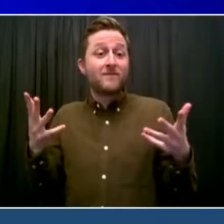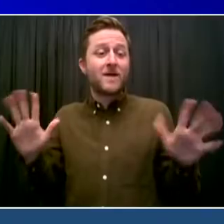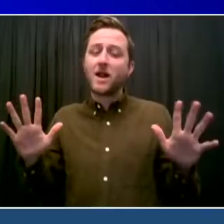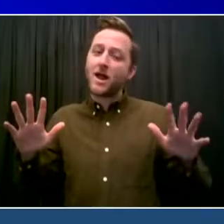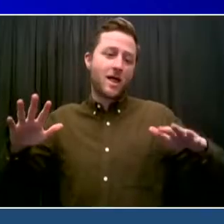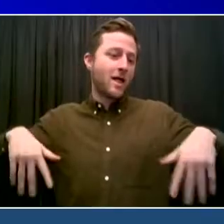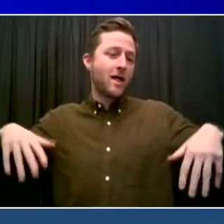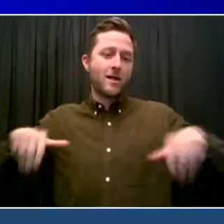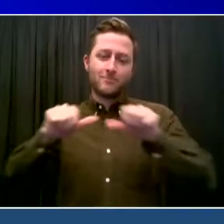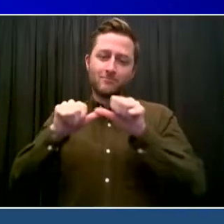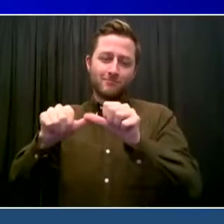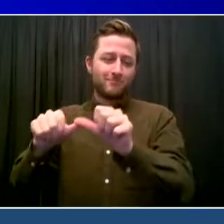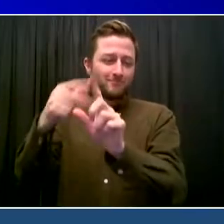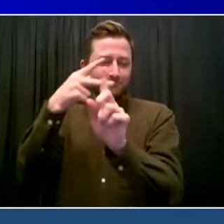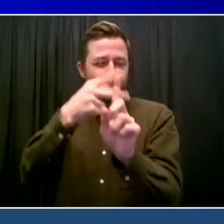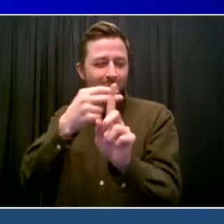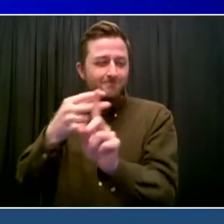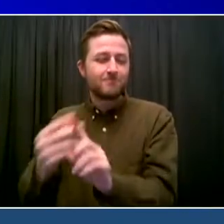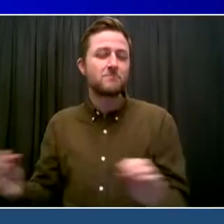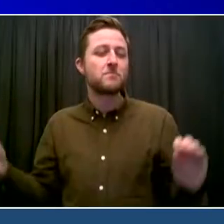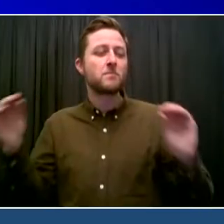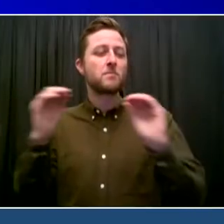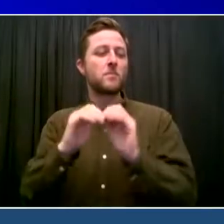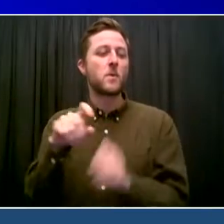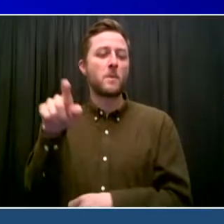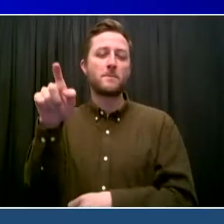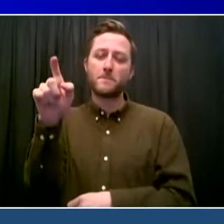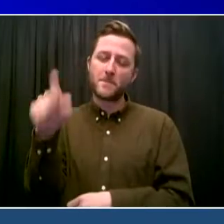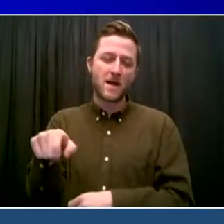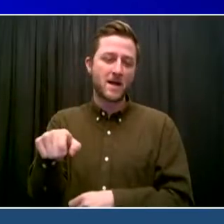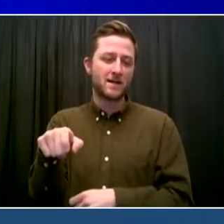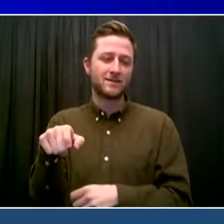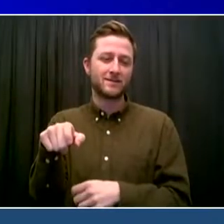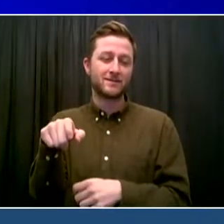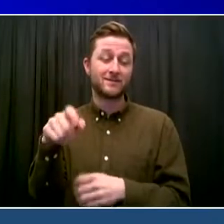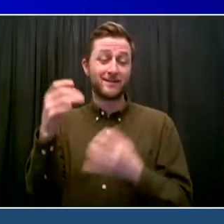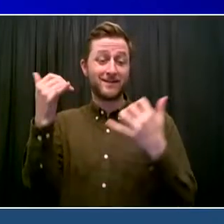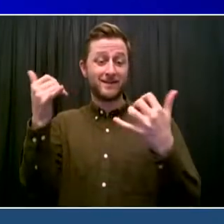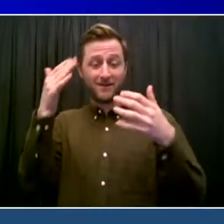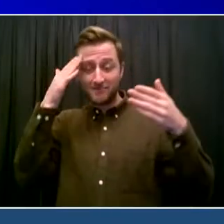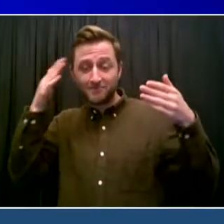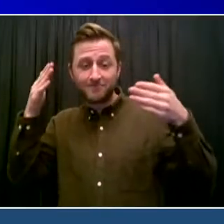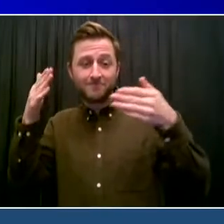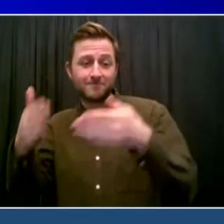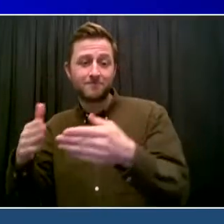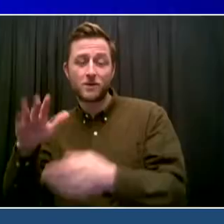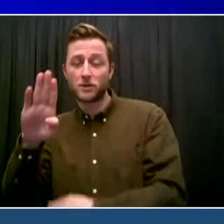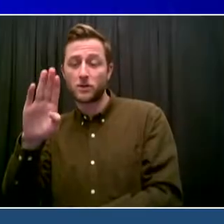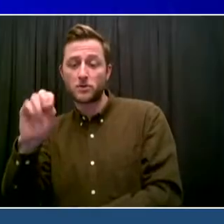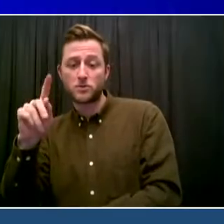COMMEND EVERY DAY NEW YOREKRS, BUT WE HAVE WORK TO DO. WE ARE